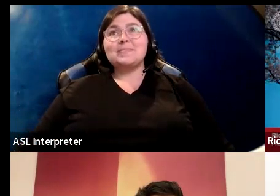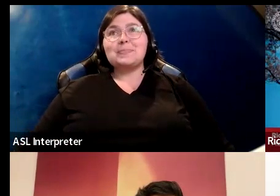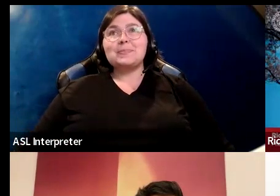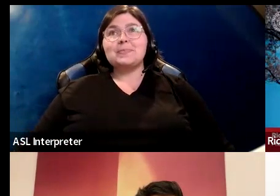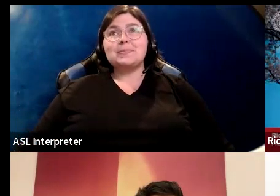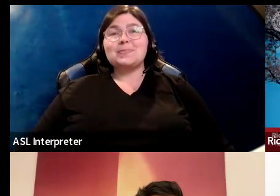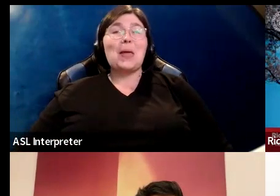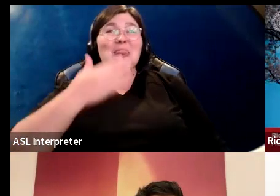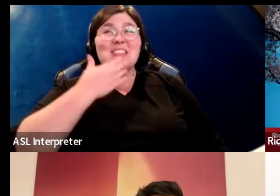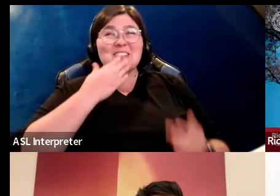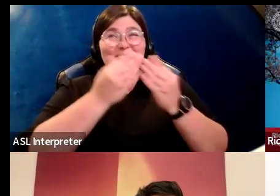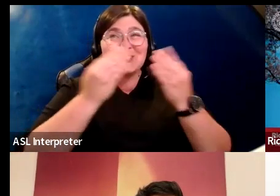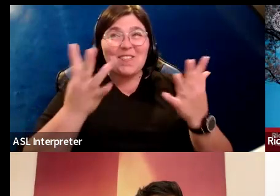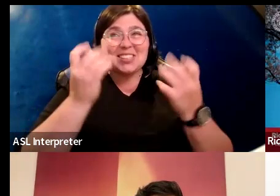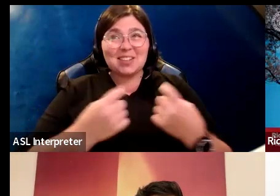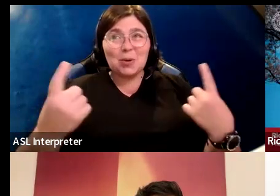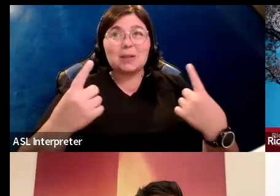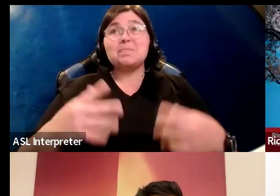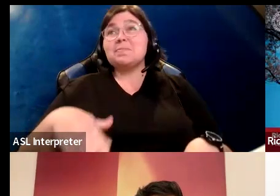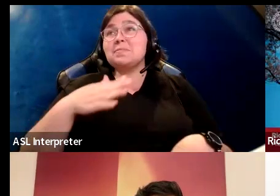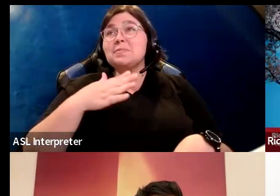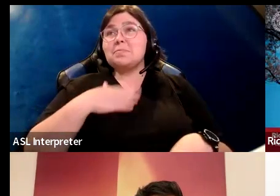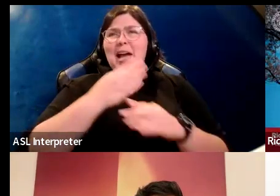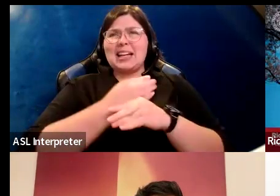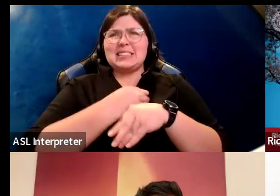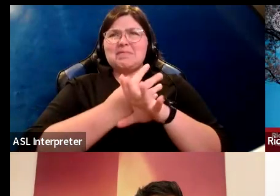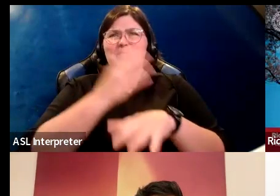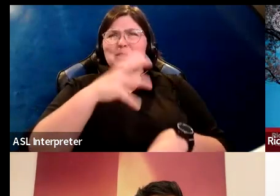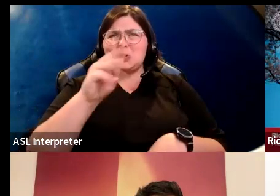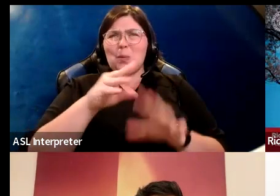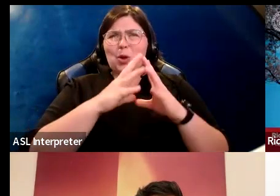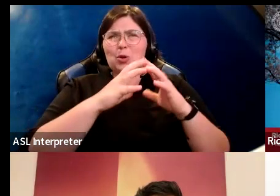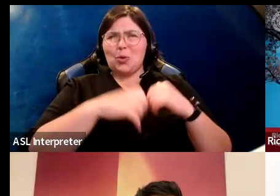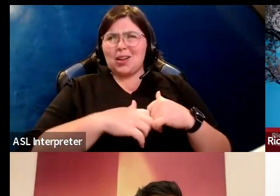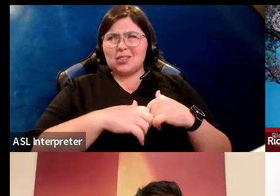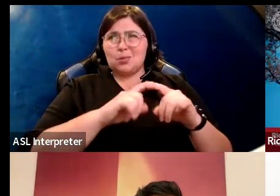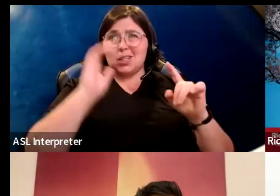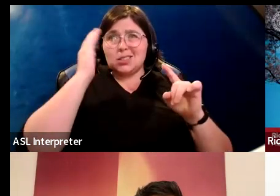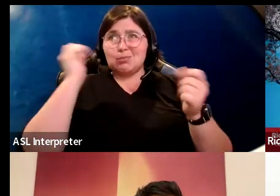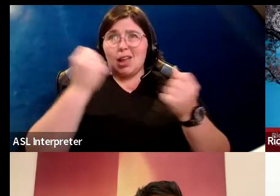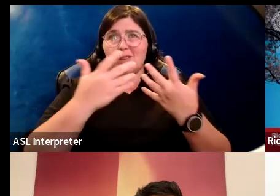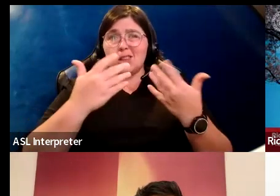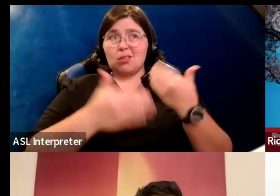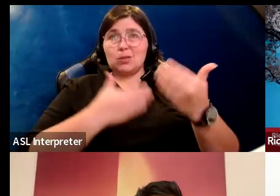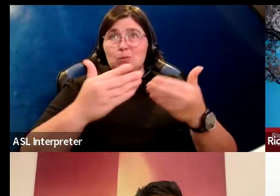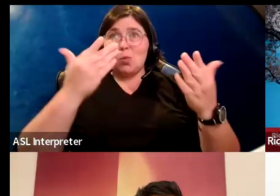Thanks so much, everybody. My Zoom crashed, but it looks like everything just carried on without me, which is wonderful.